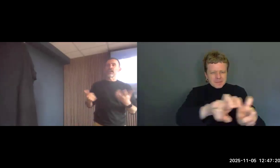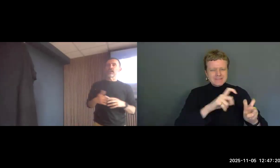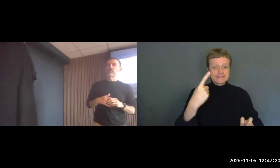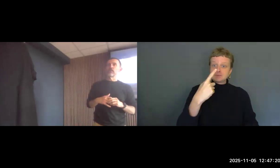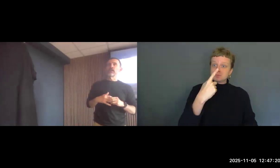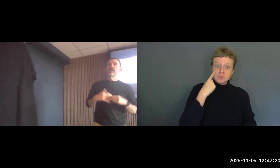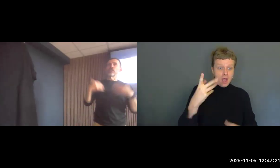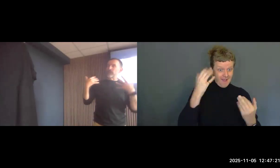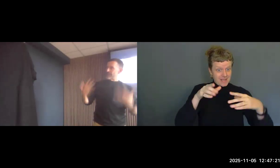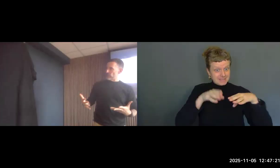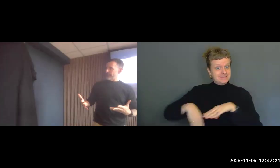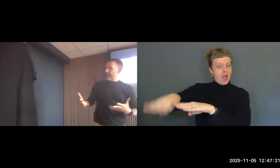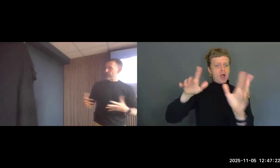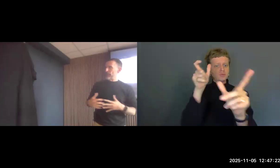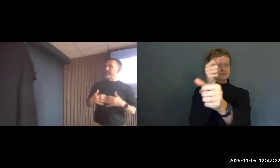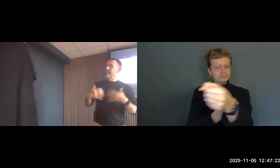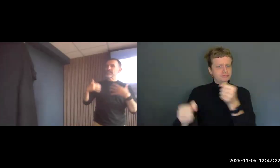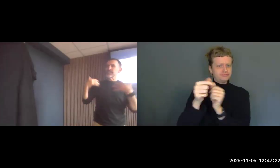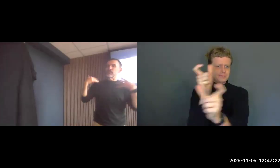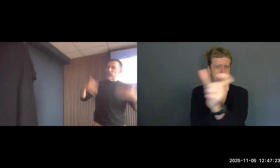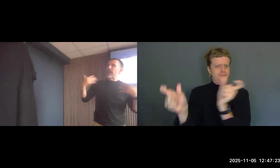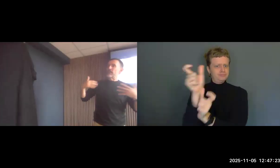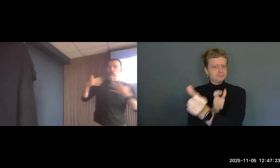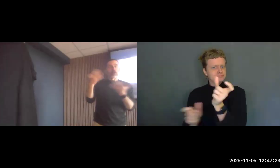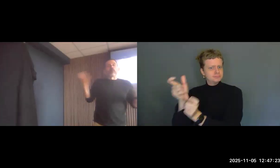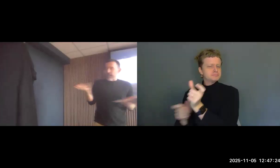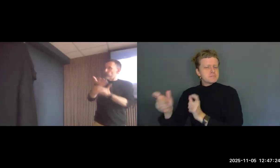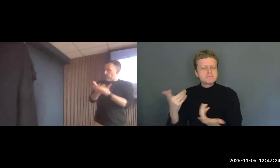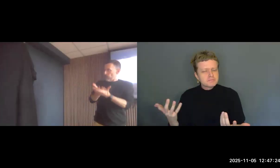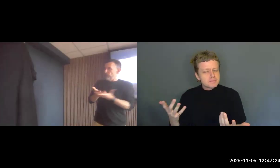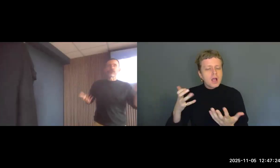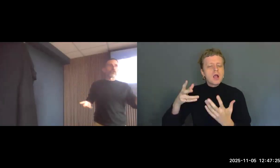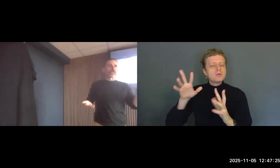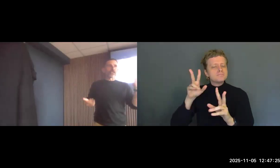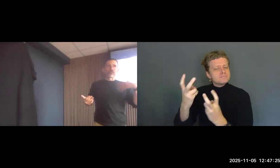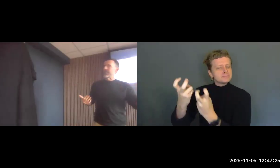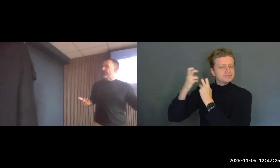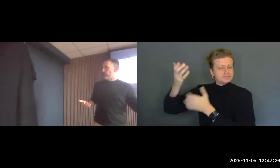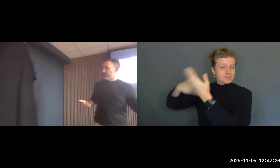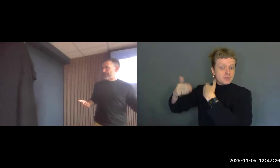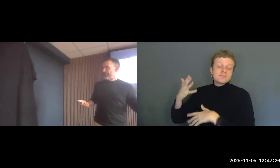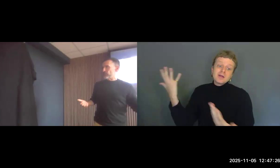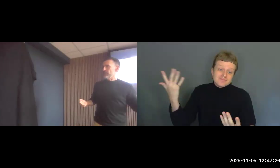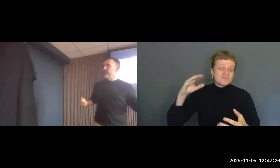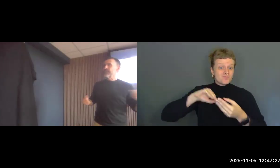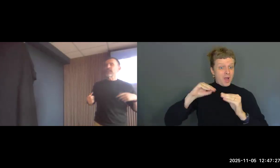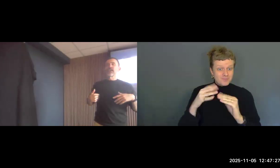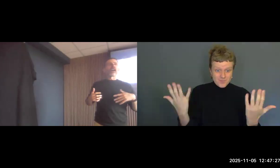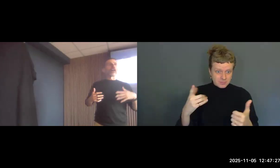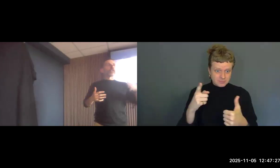Not historically, anyway. It doesn't see… we don't have an… we have two problems. First, there is the lack of docentation.